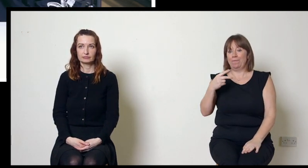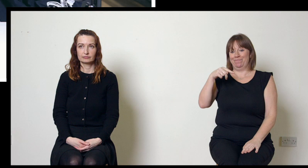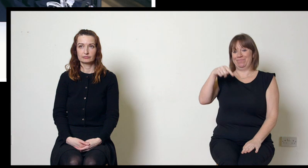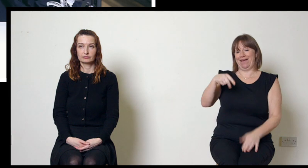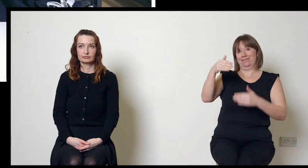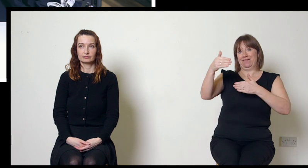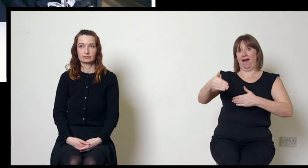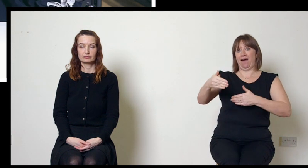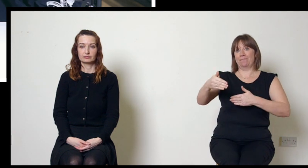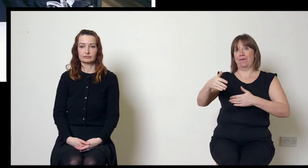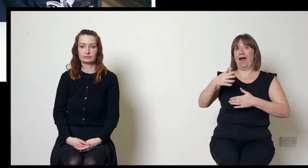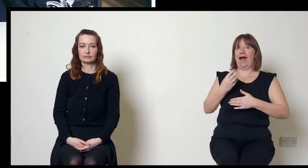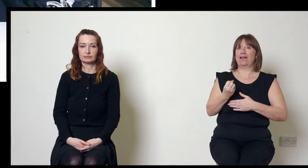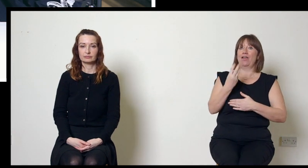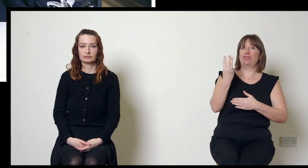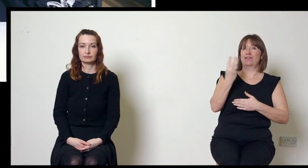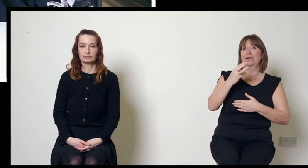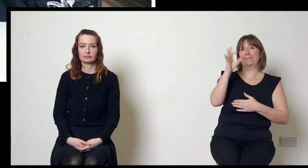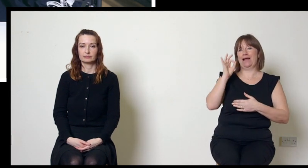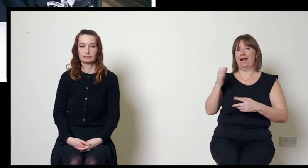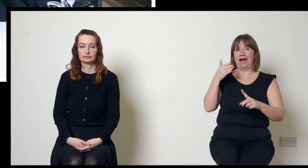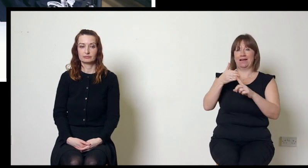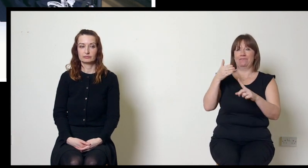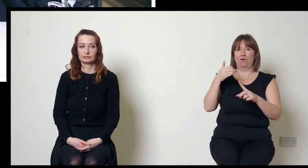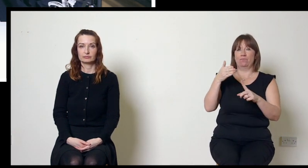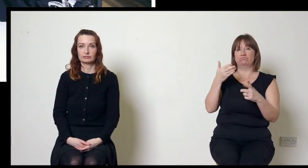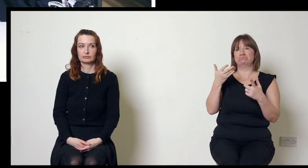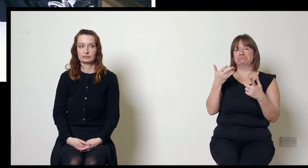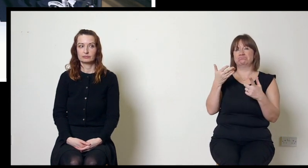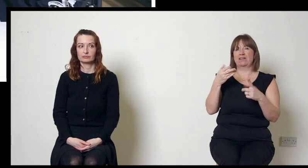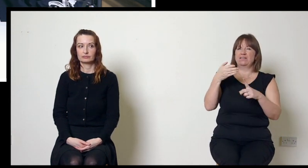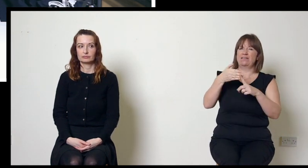we had 13% of our audiences identified as maybe as as being affected